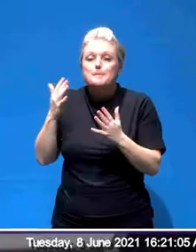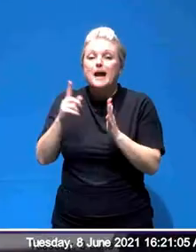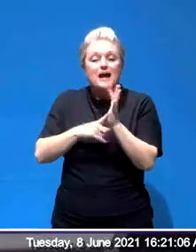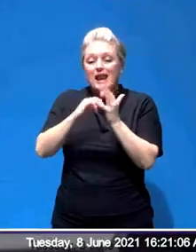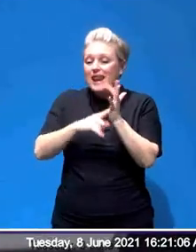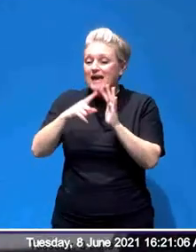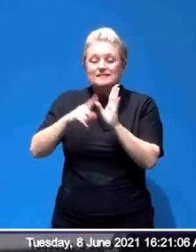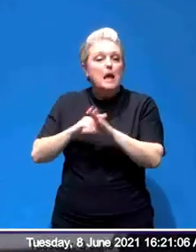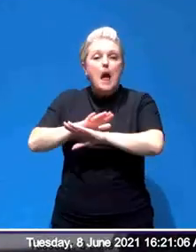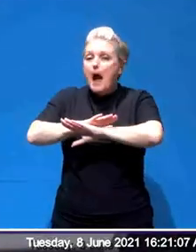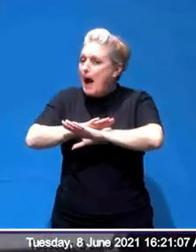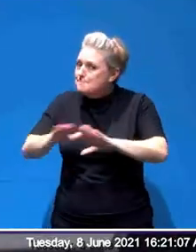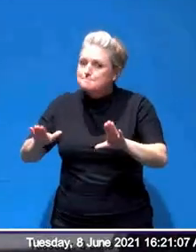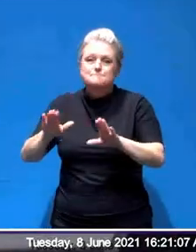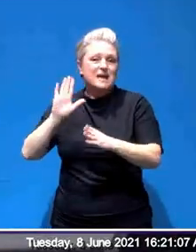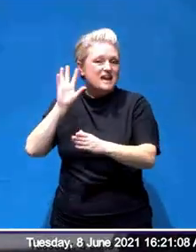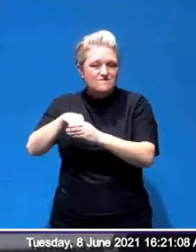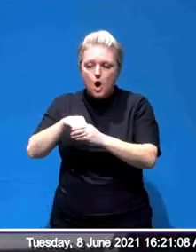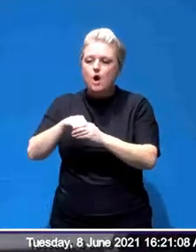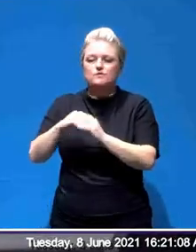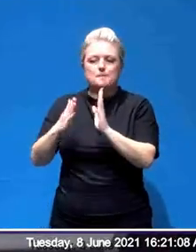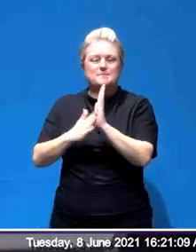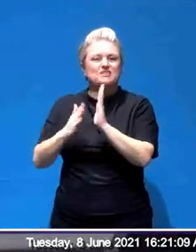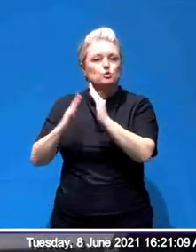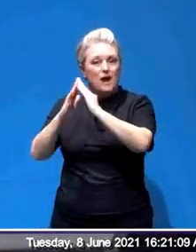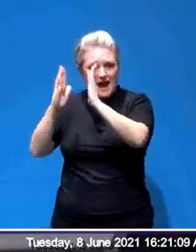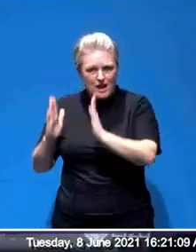Going back to paragraph 90, you can see that when they received that